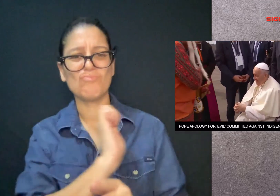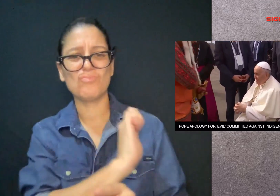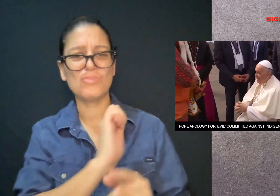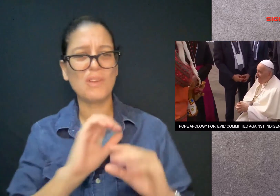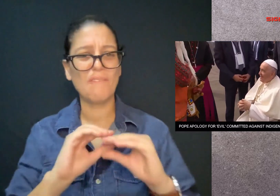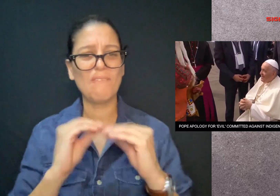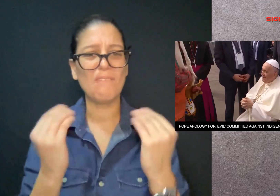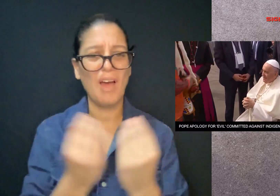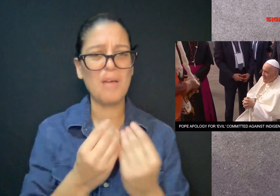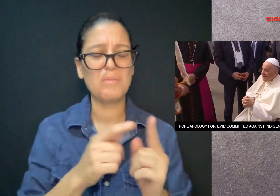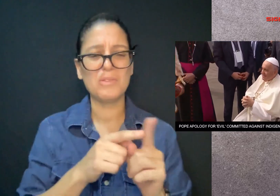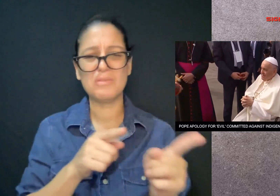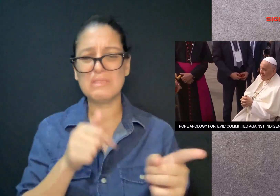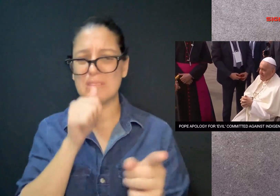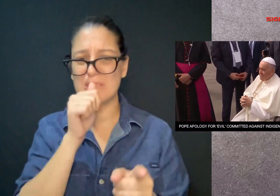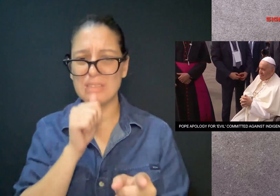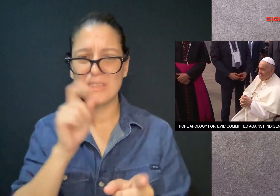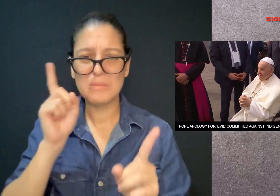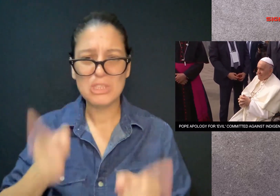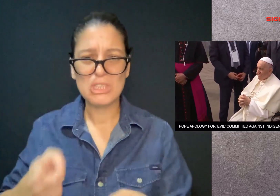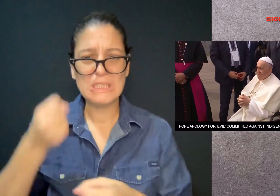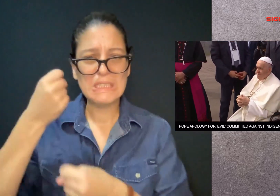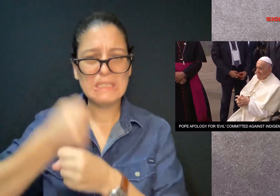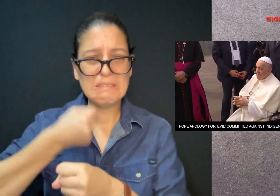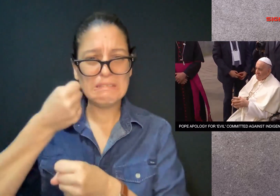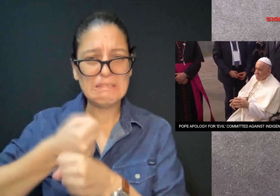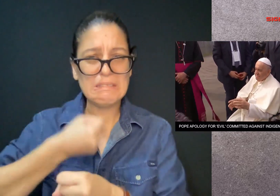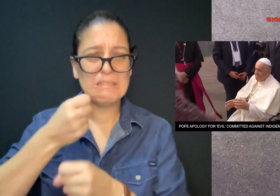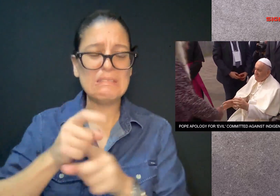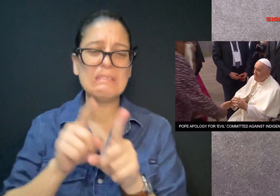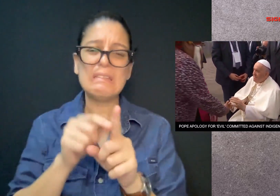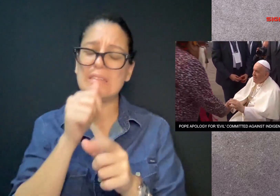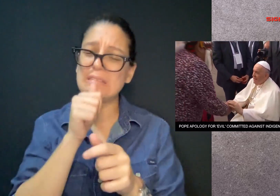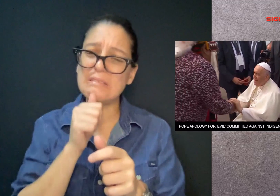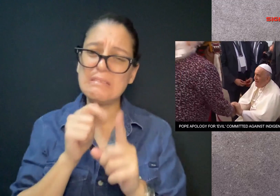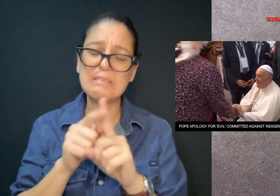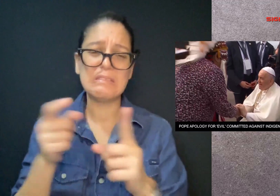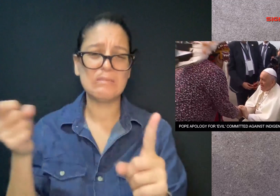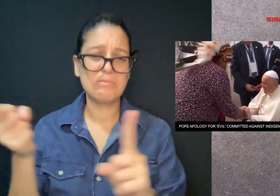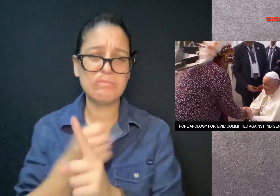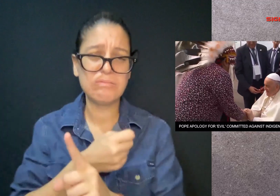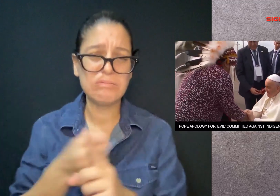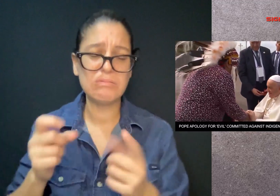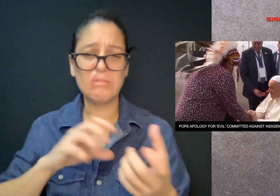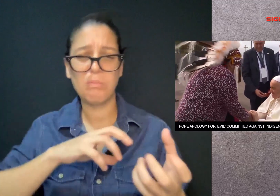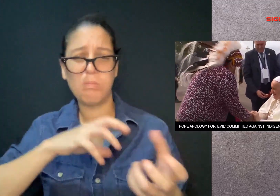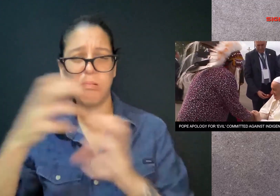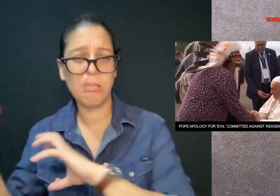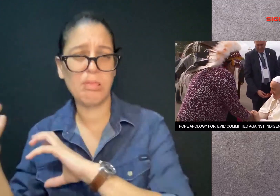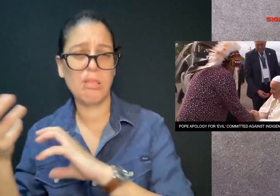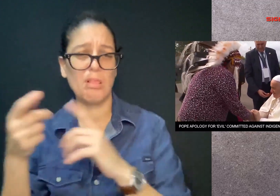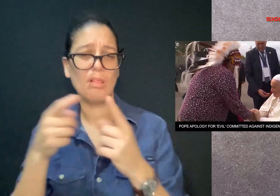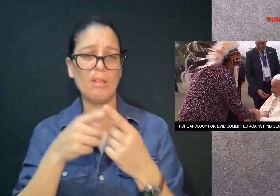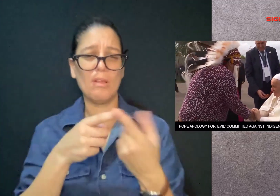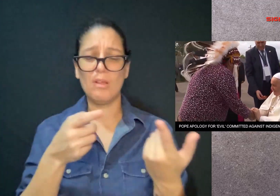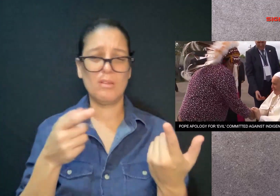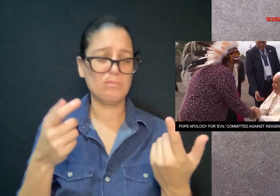forced to leave their families and were forced to work and experienced neglect and sexual